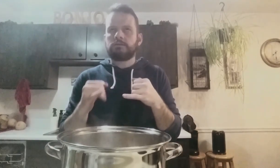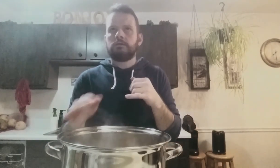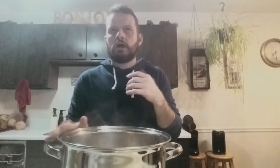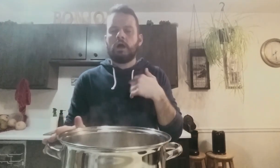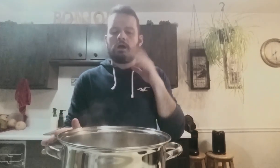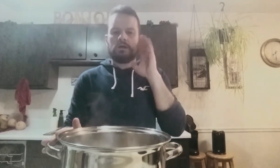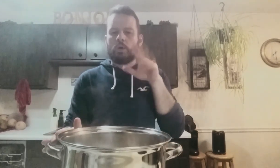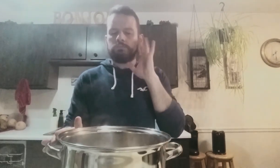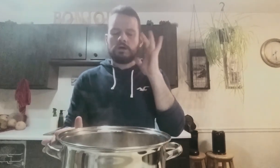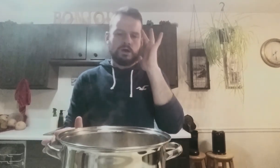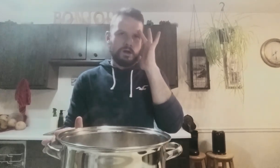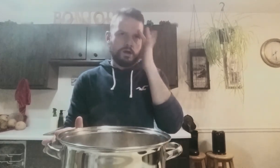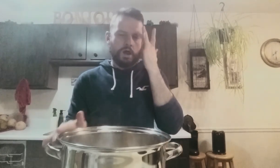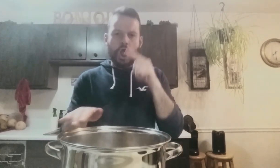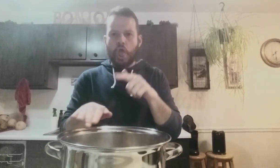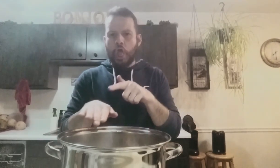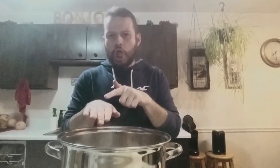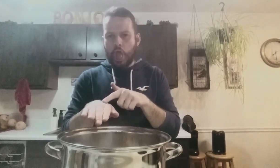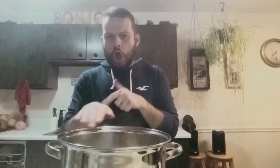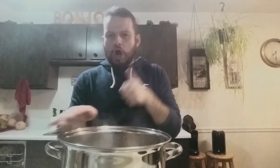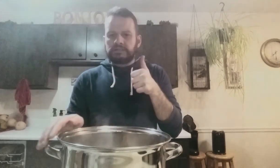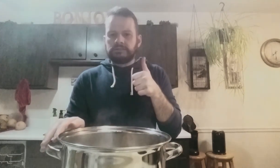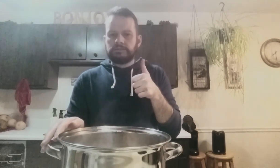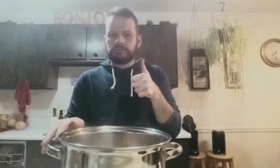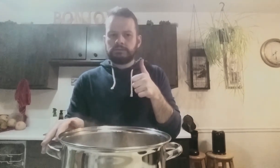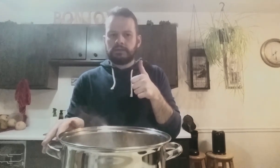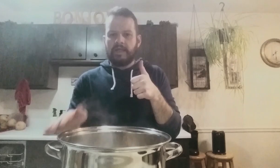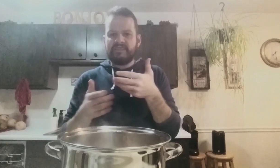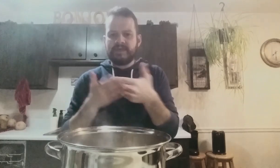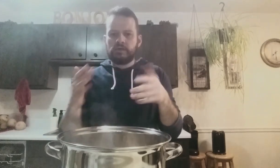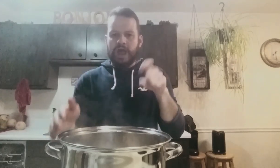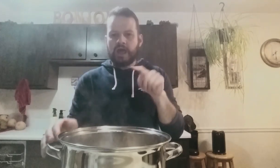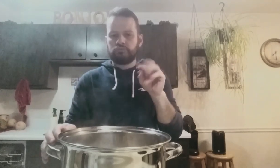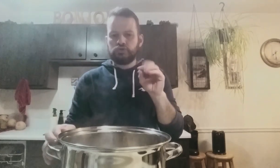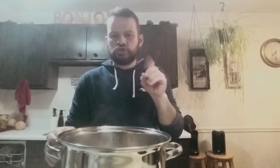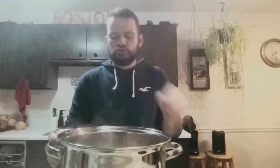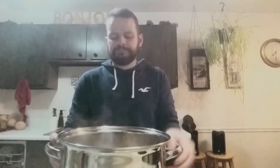The last and the annoyingly longest thing you have to do...